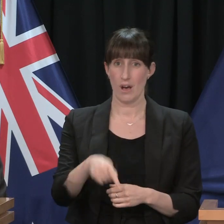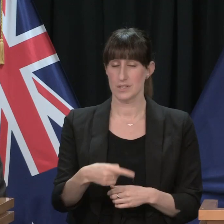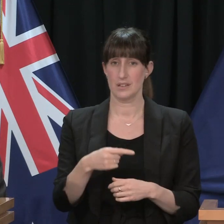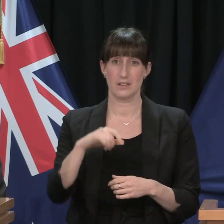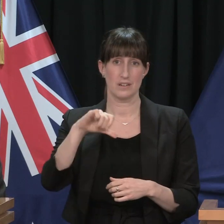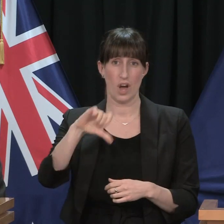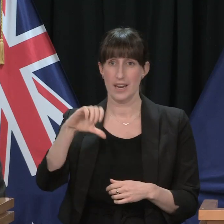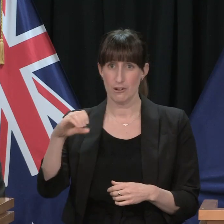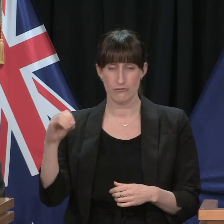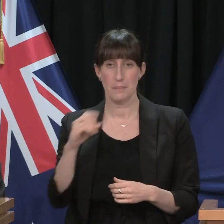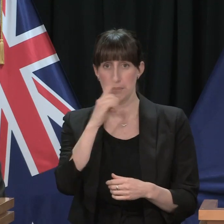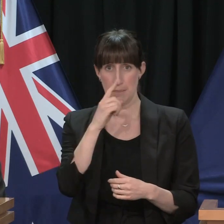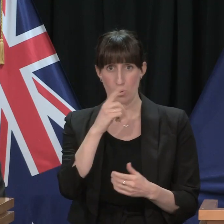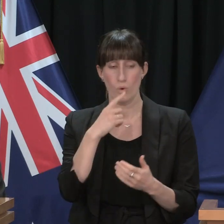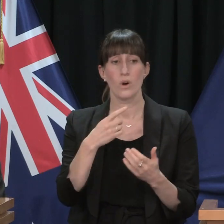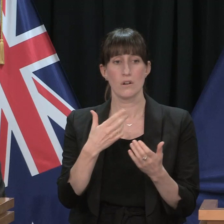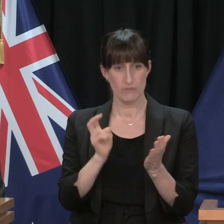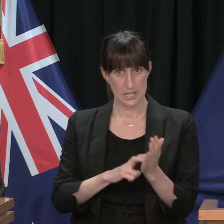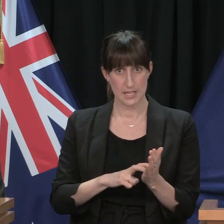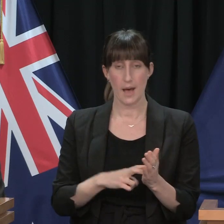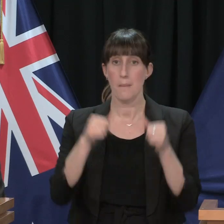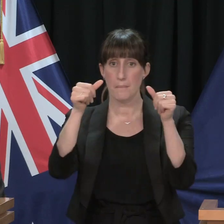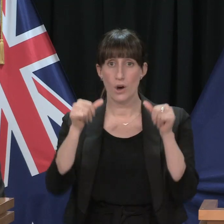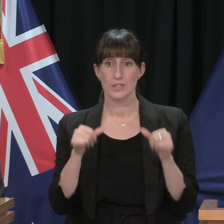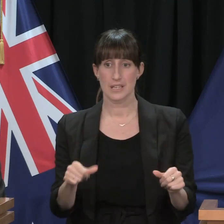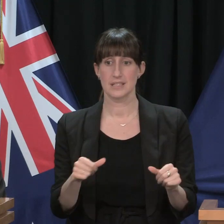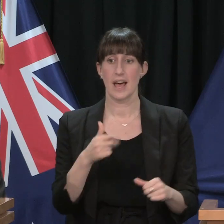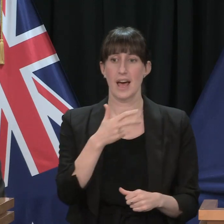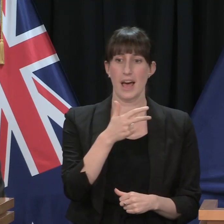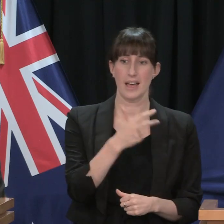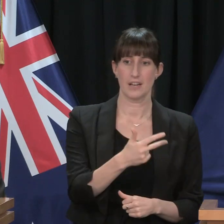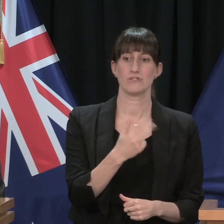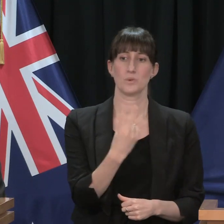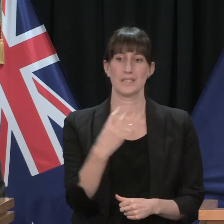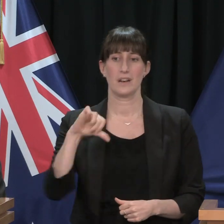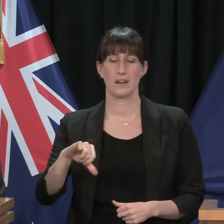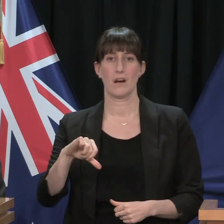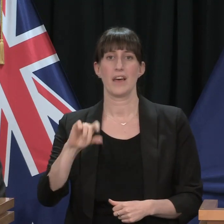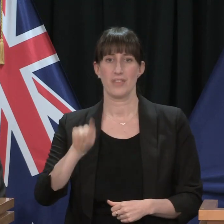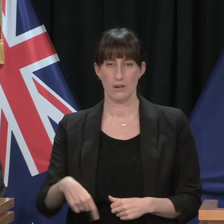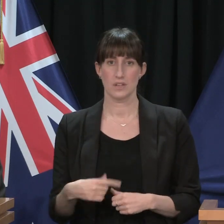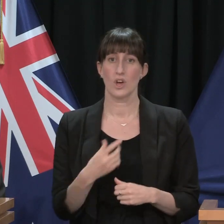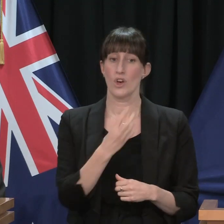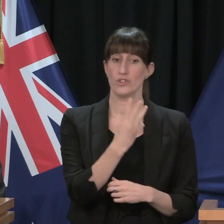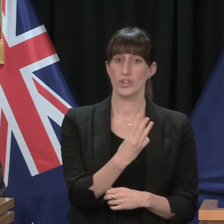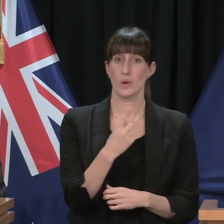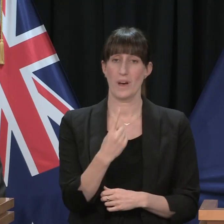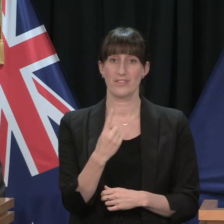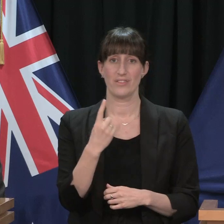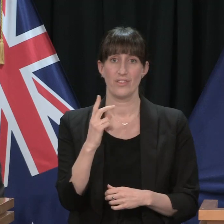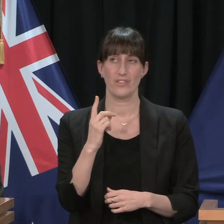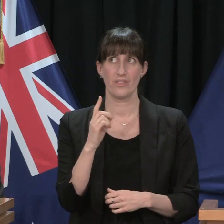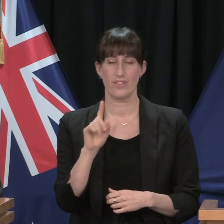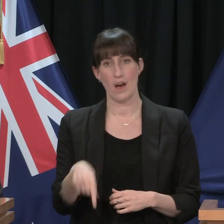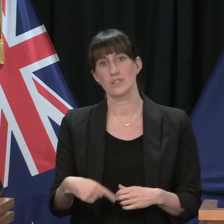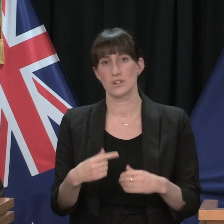registered users stood at